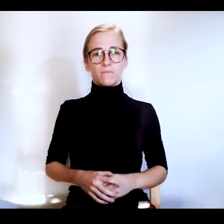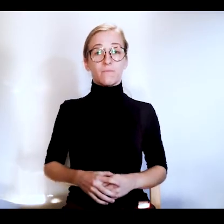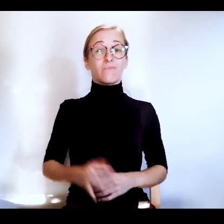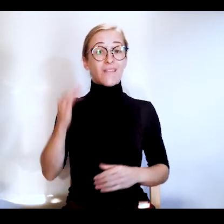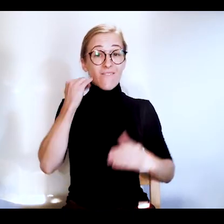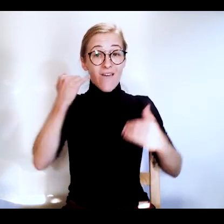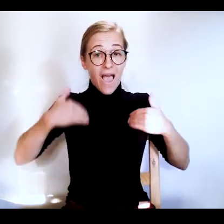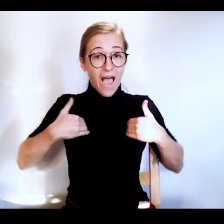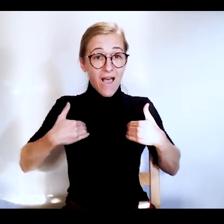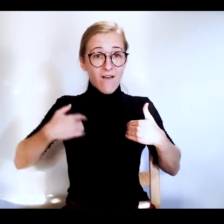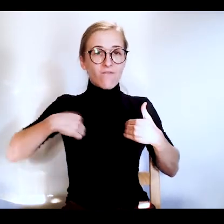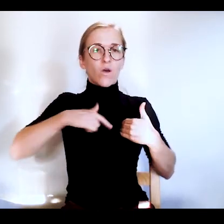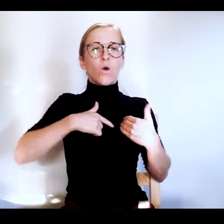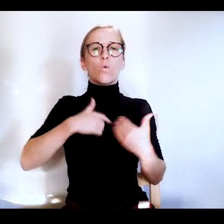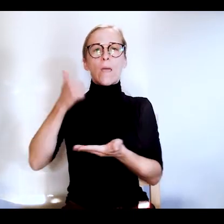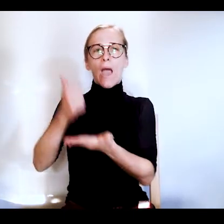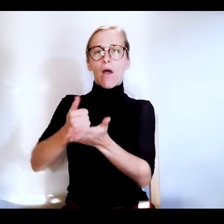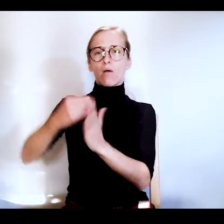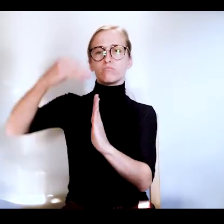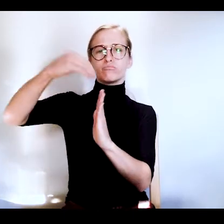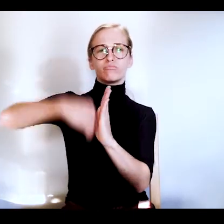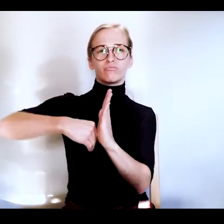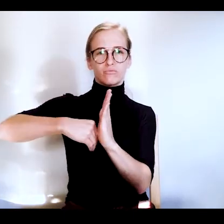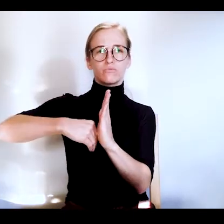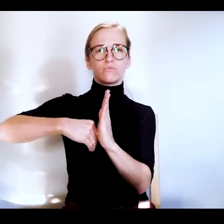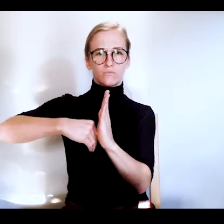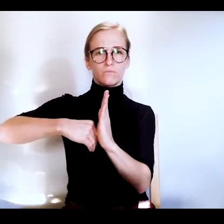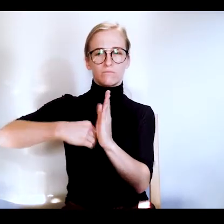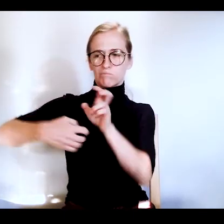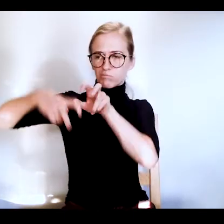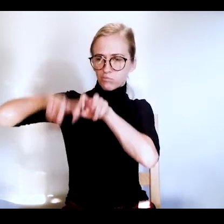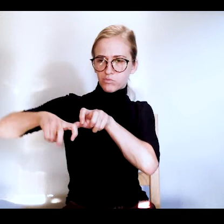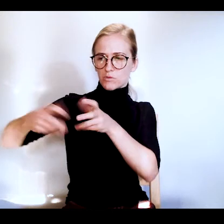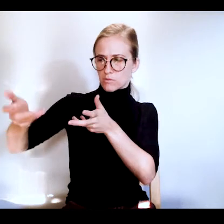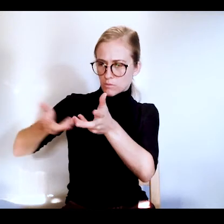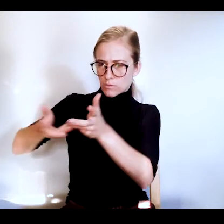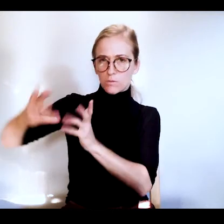If they have one, then we help them complete it,